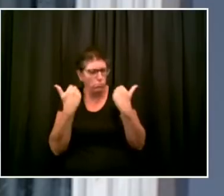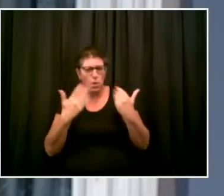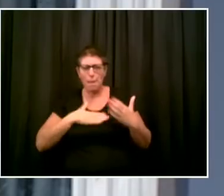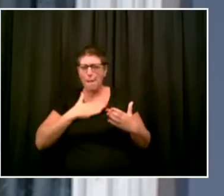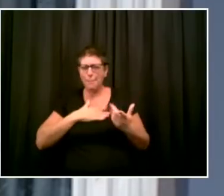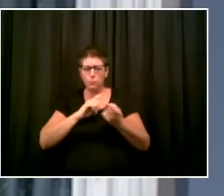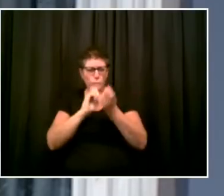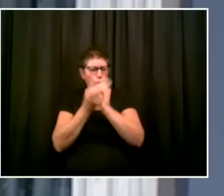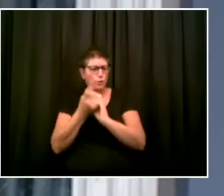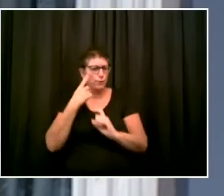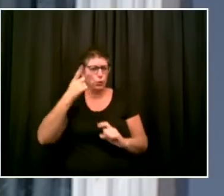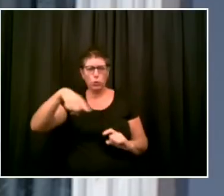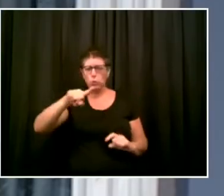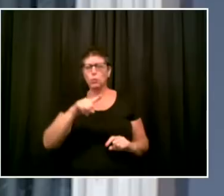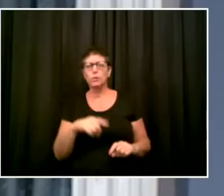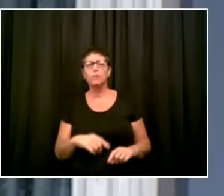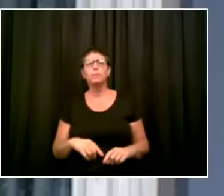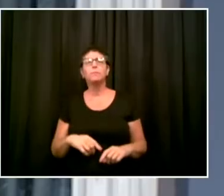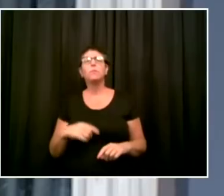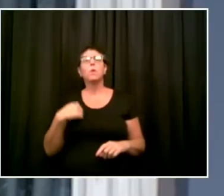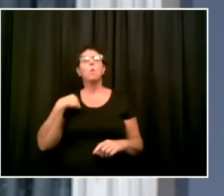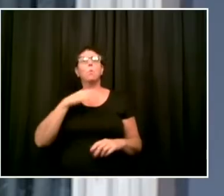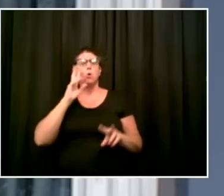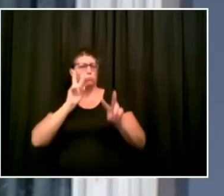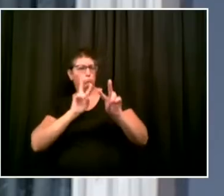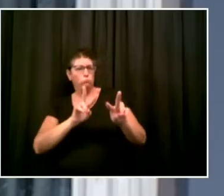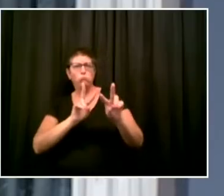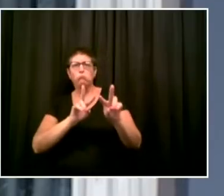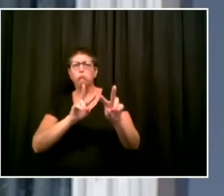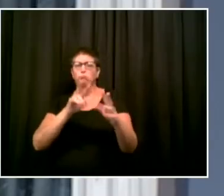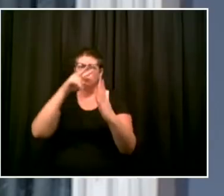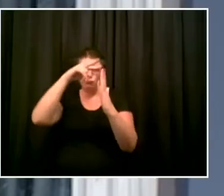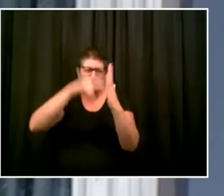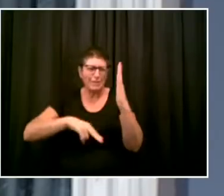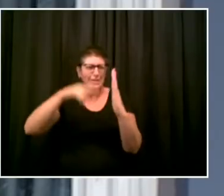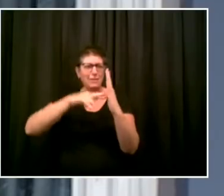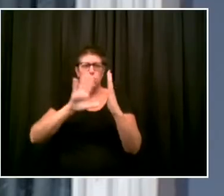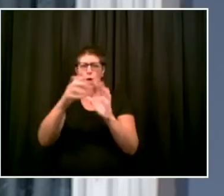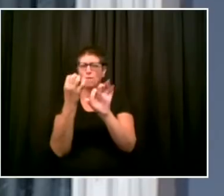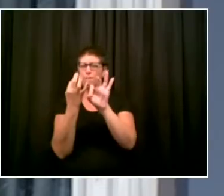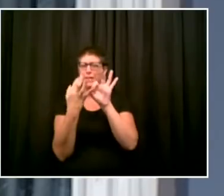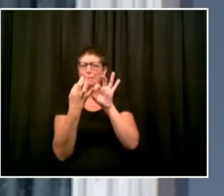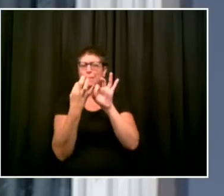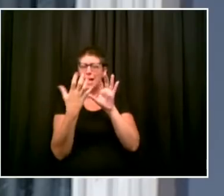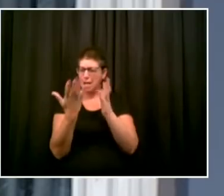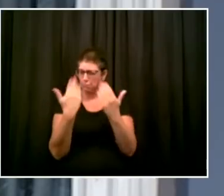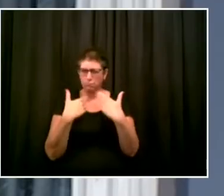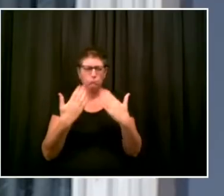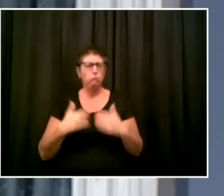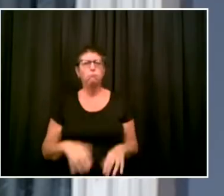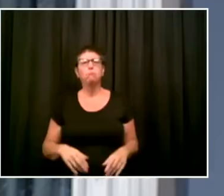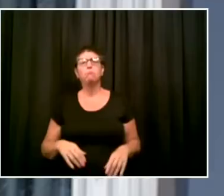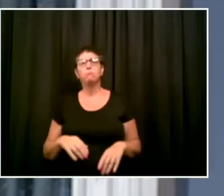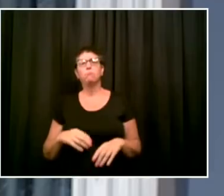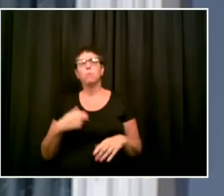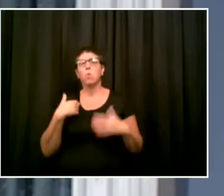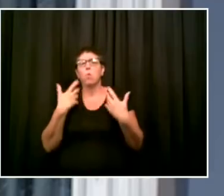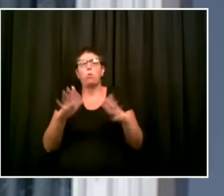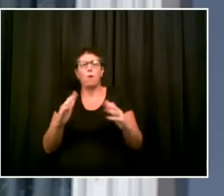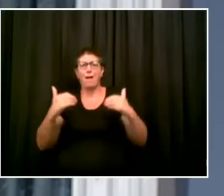TRICKS AND HEARING THEIR ERPSPTECIVE. AND HEARING IS THE KEY WERE THERE. WE NTAICIPATE